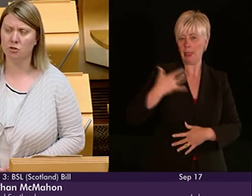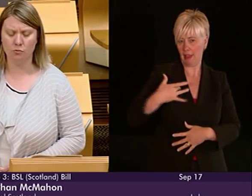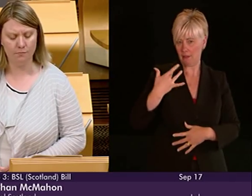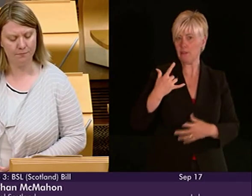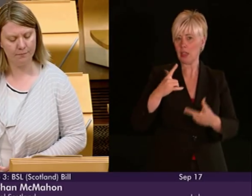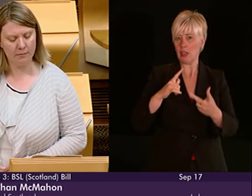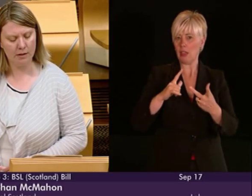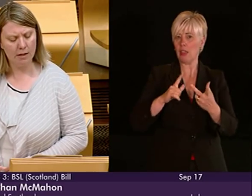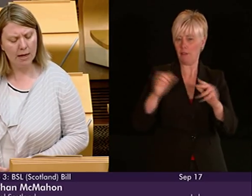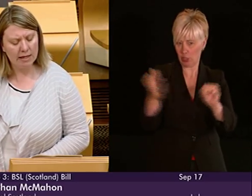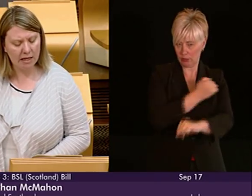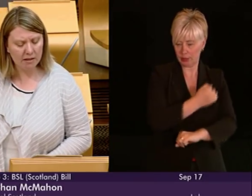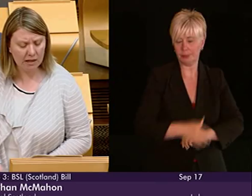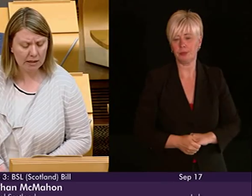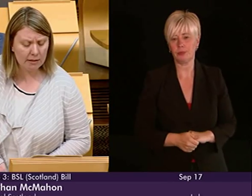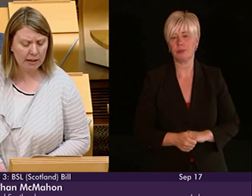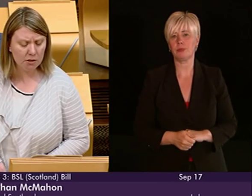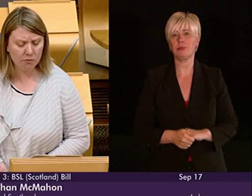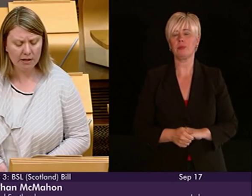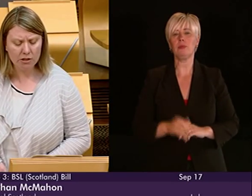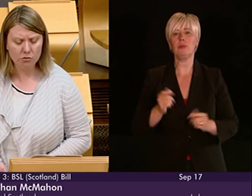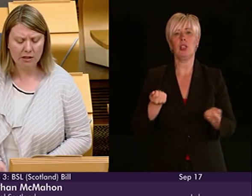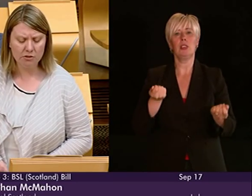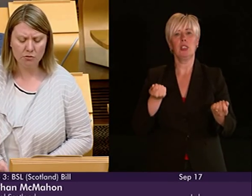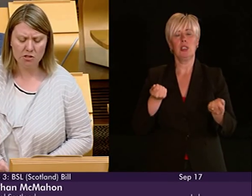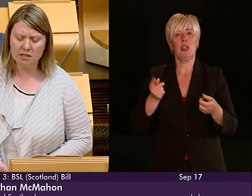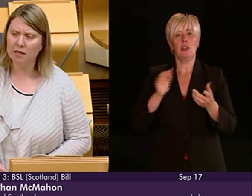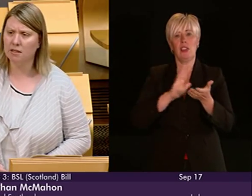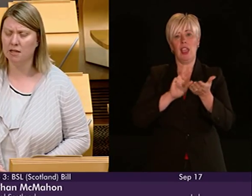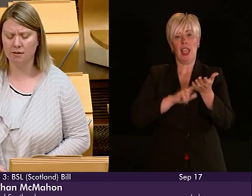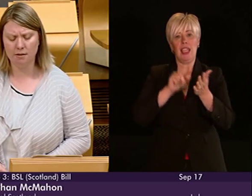potential. As Heather Gray, director of the National Deaf Children’s Society, said: